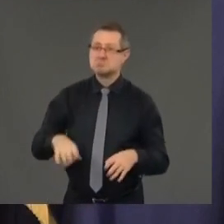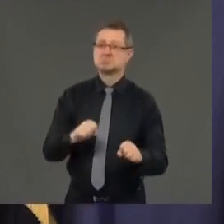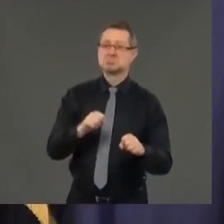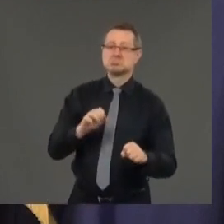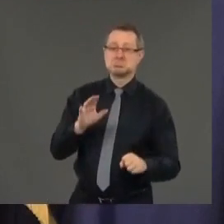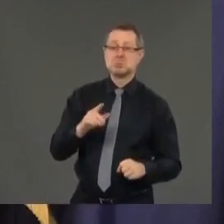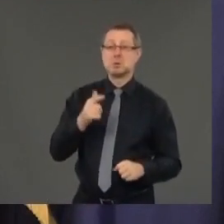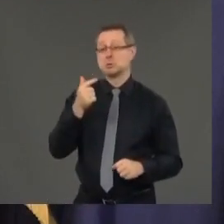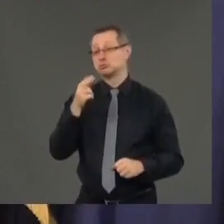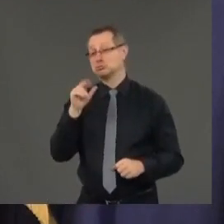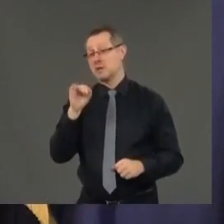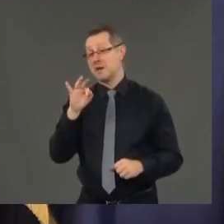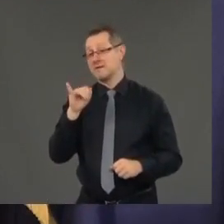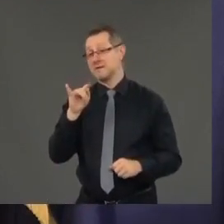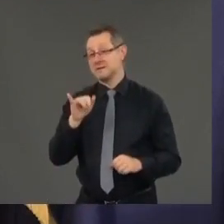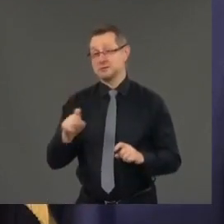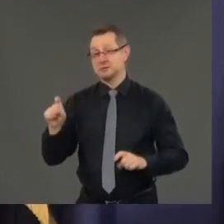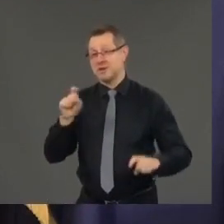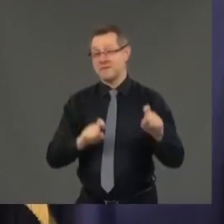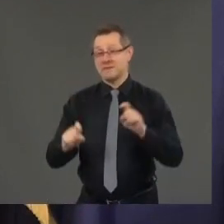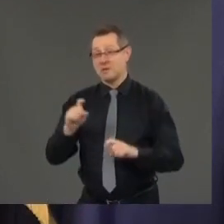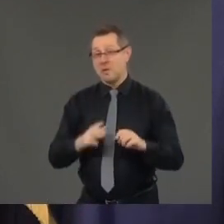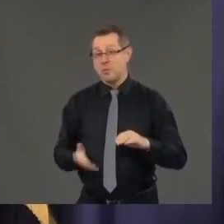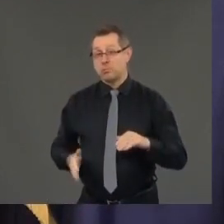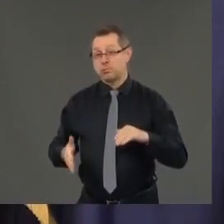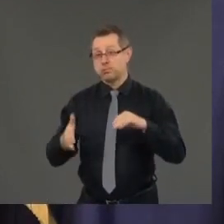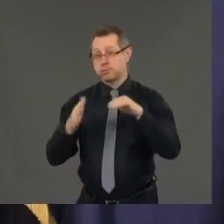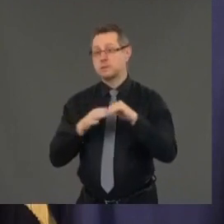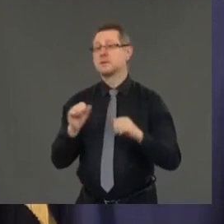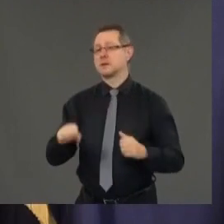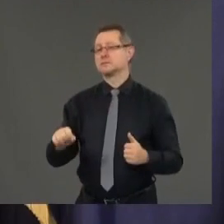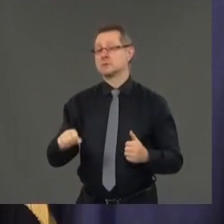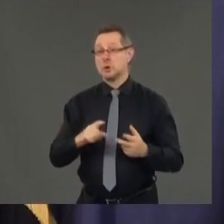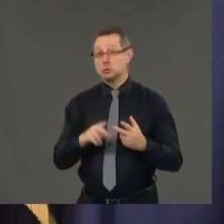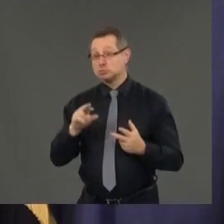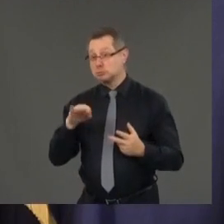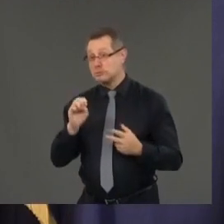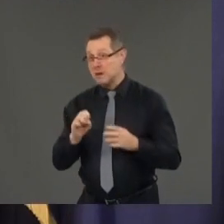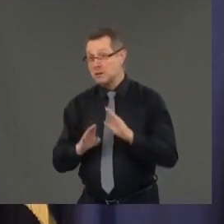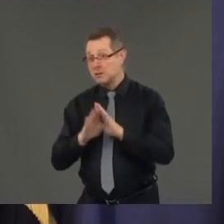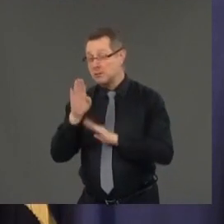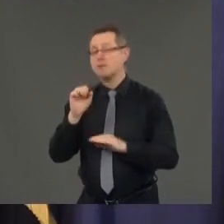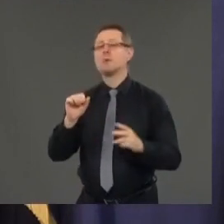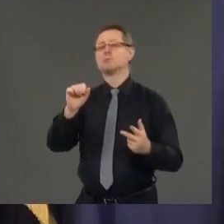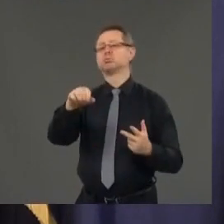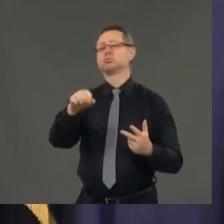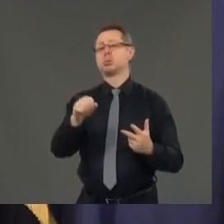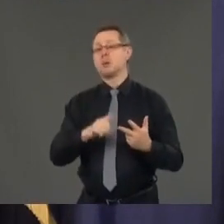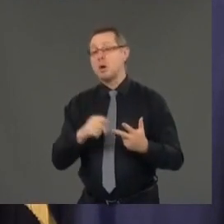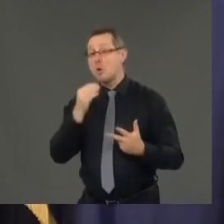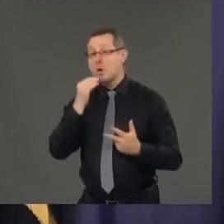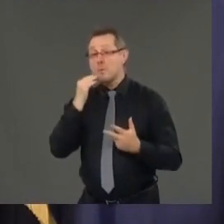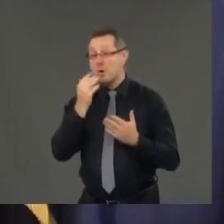EMERGENCY CRISIS FOR STATE TAKEOVER.